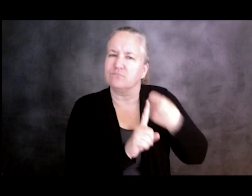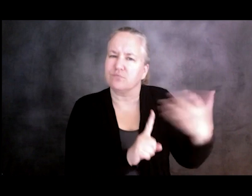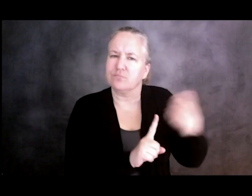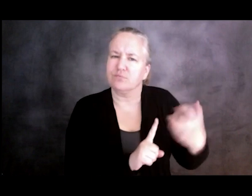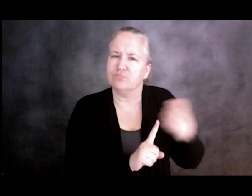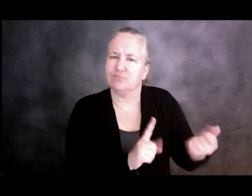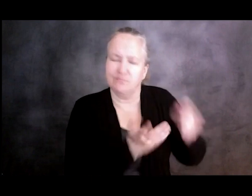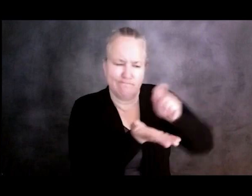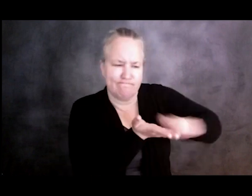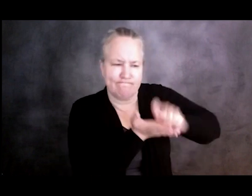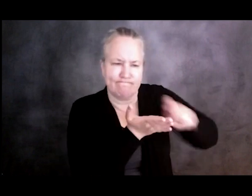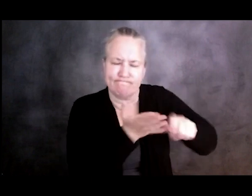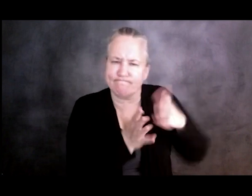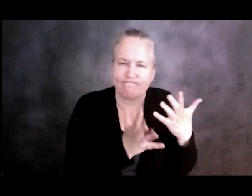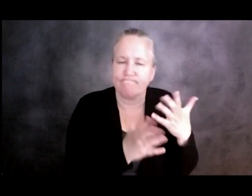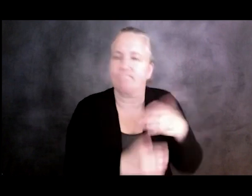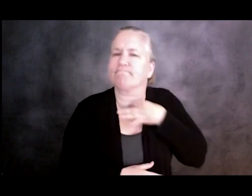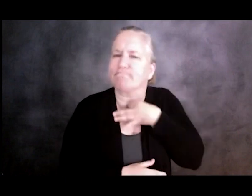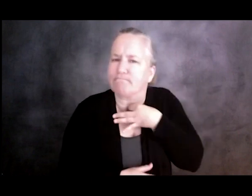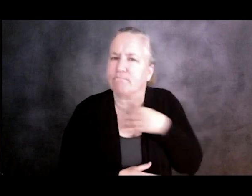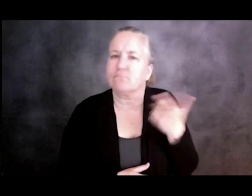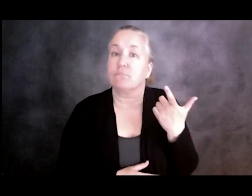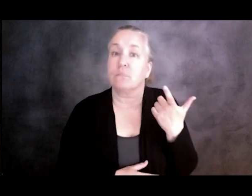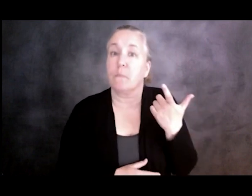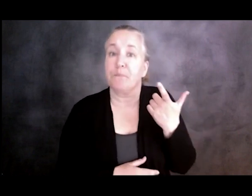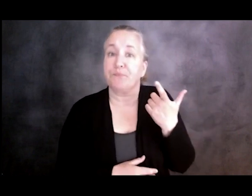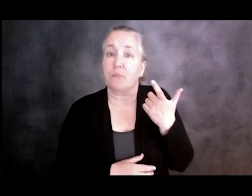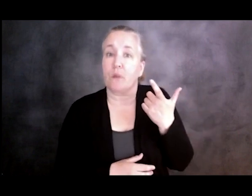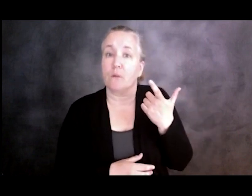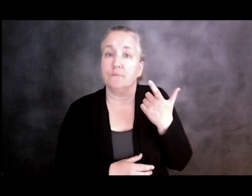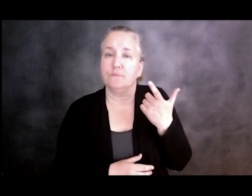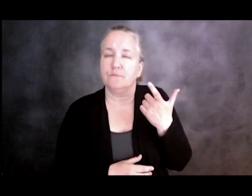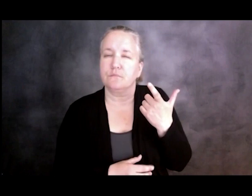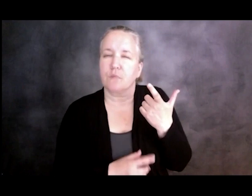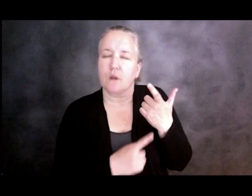But what did France give you and the French edge to that theory?